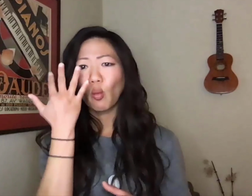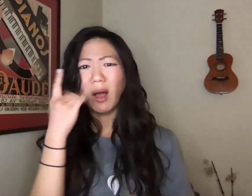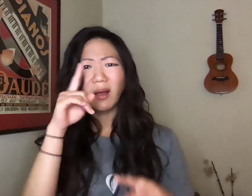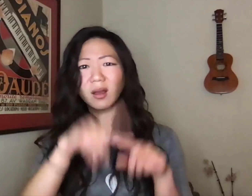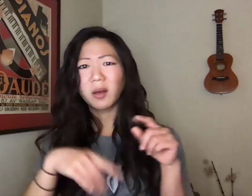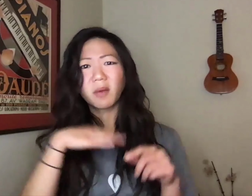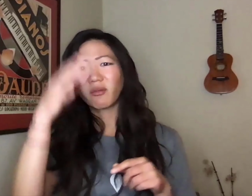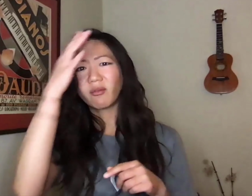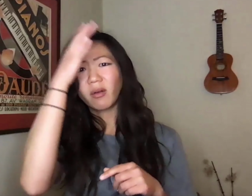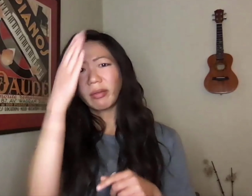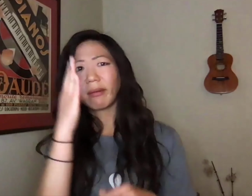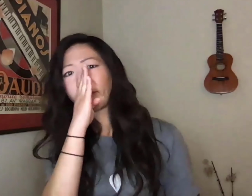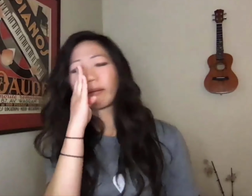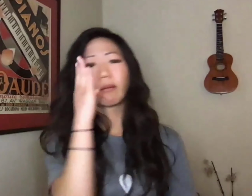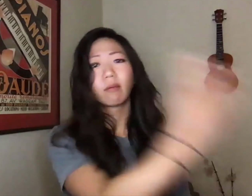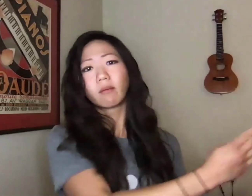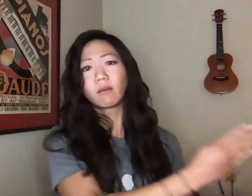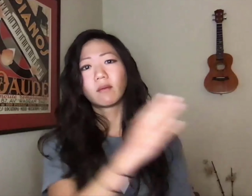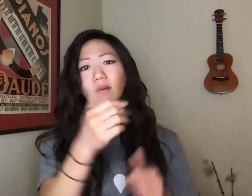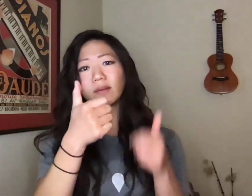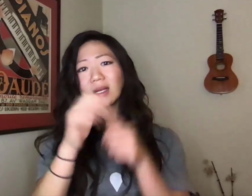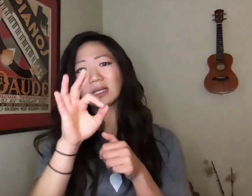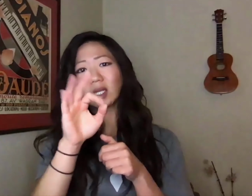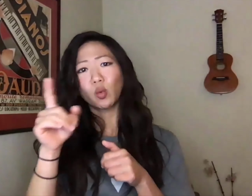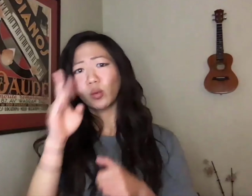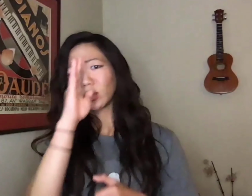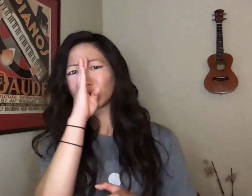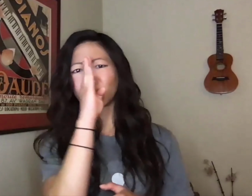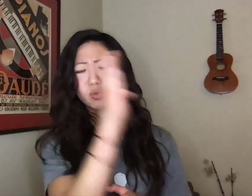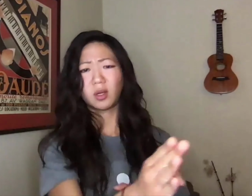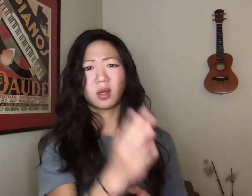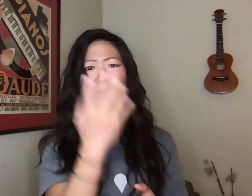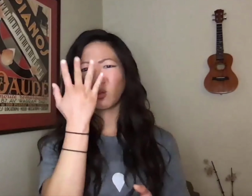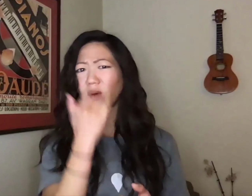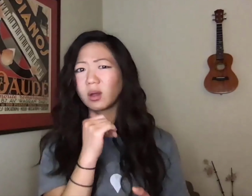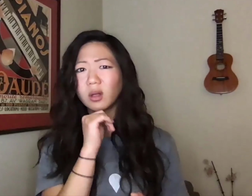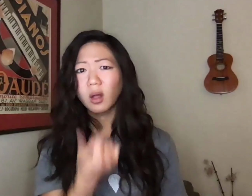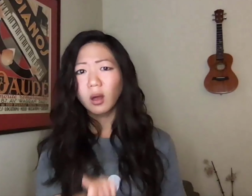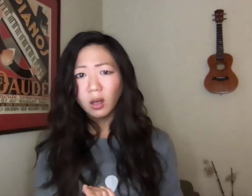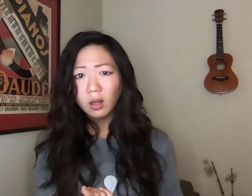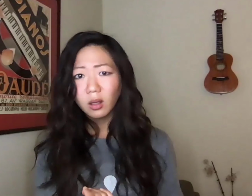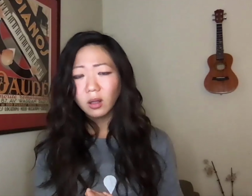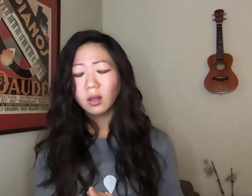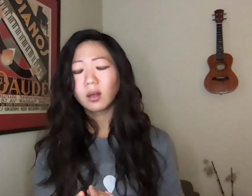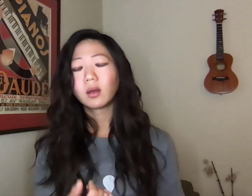why can’t my father directly contact 911 and by text from his phone?